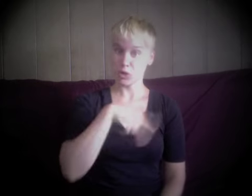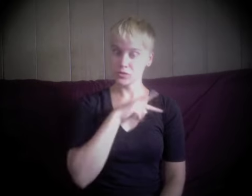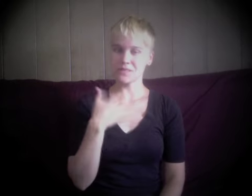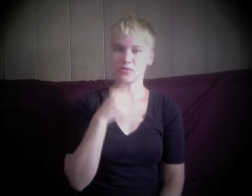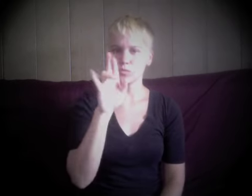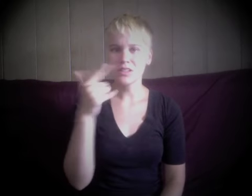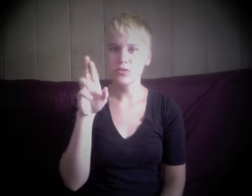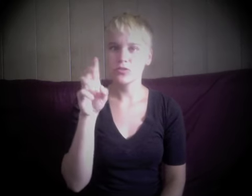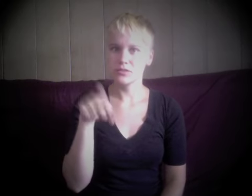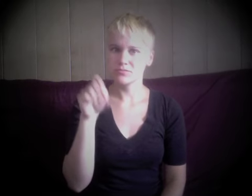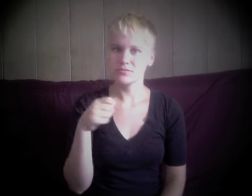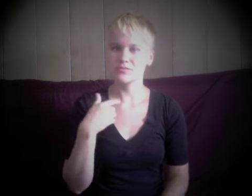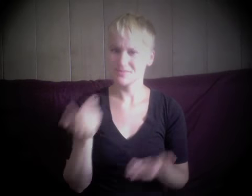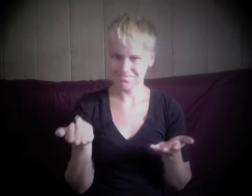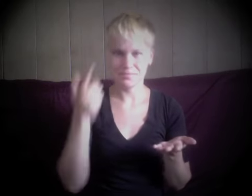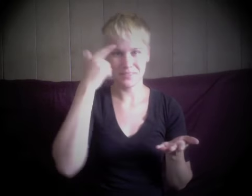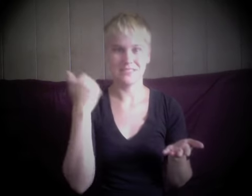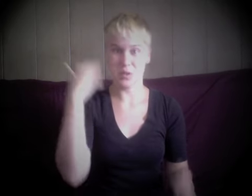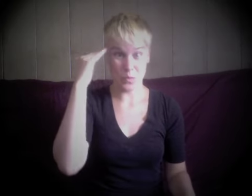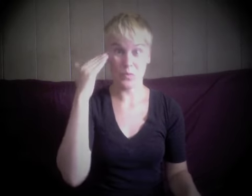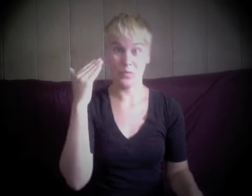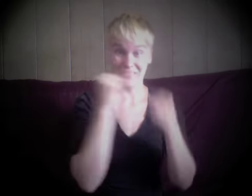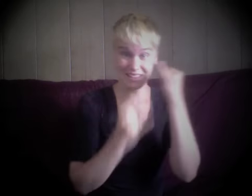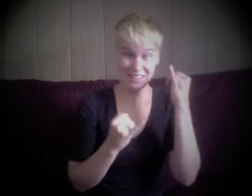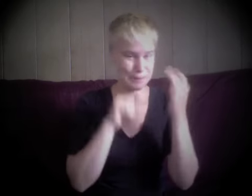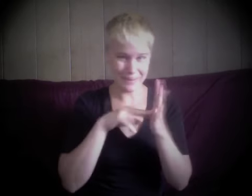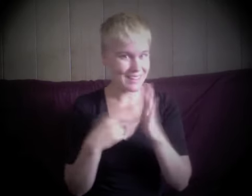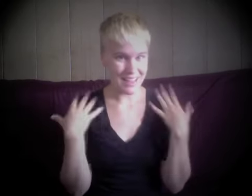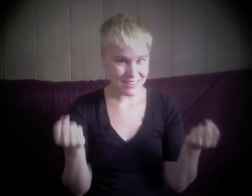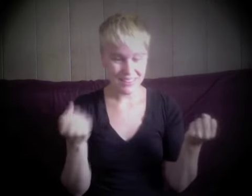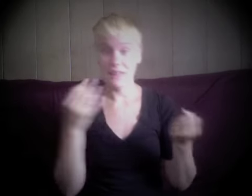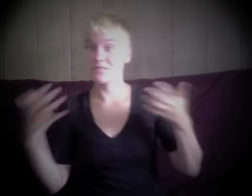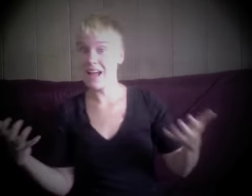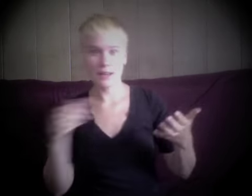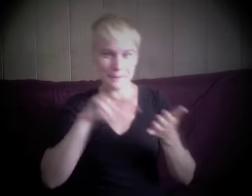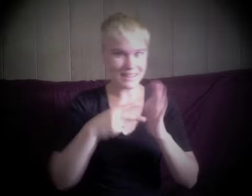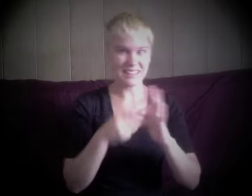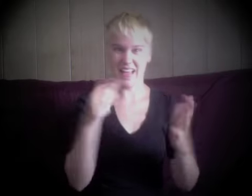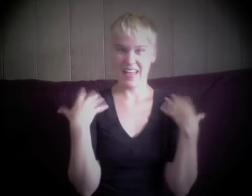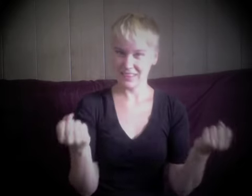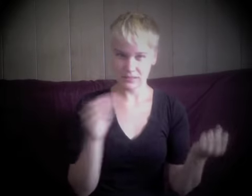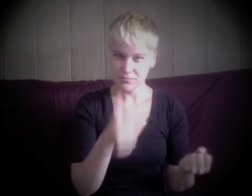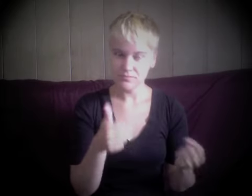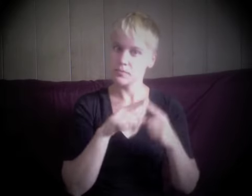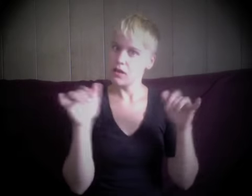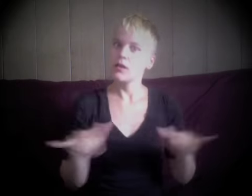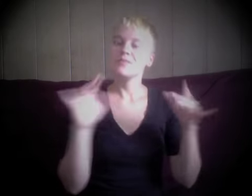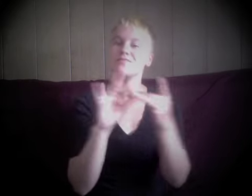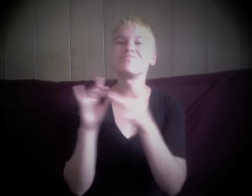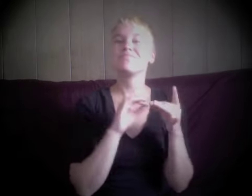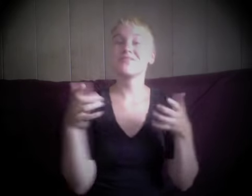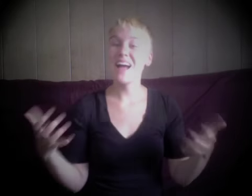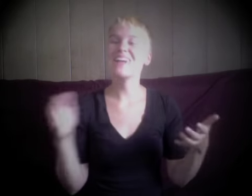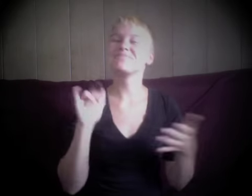I personally feel triggered by those comments because I know that thinness does not equate to healthy and fatness does not equate to unhealthy. But I constantly see negative comments about fat people.